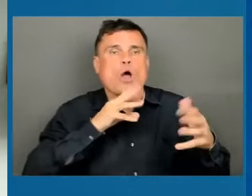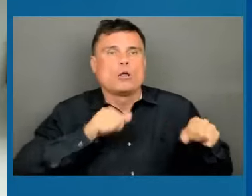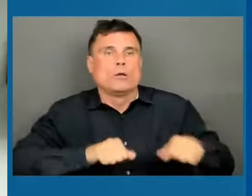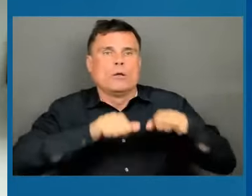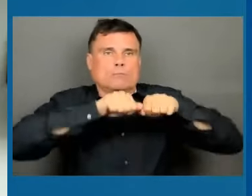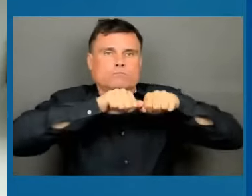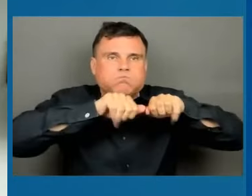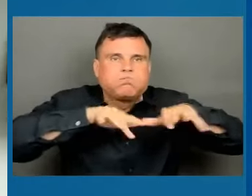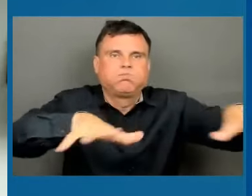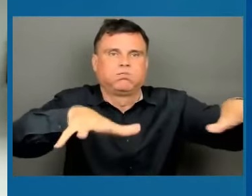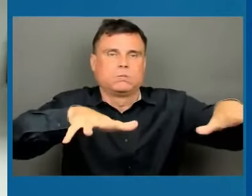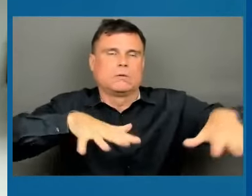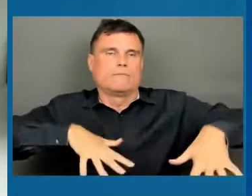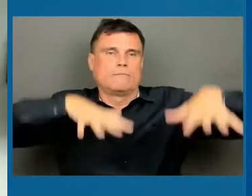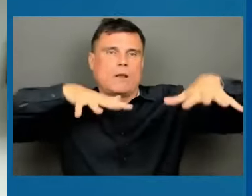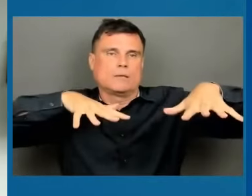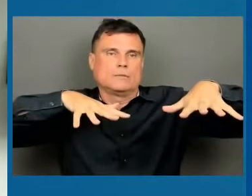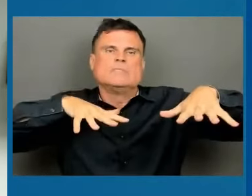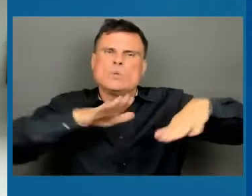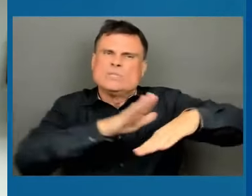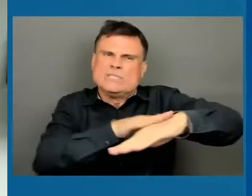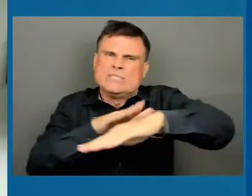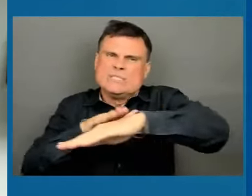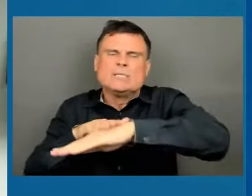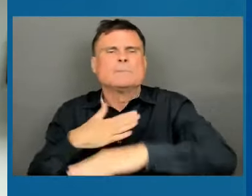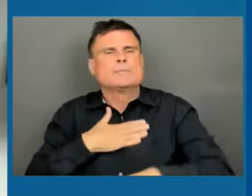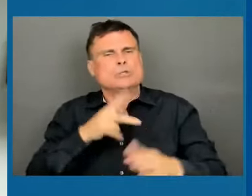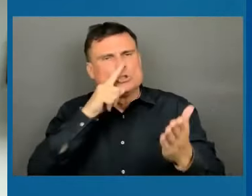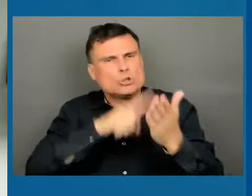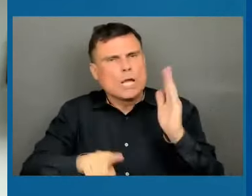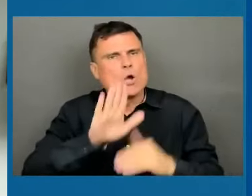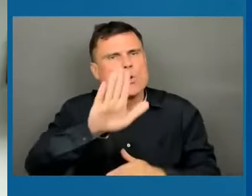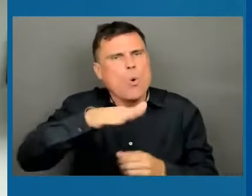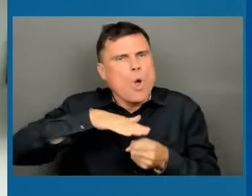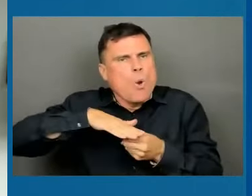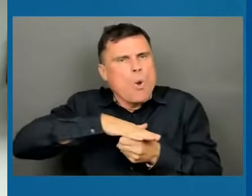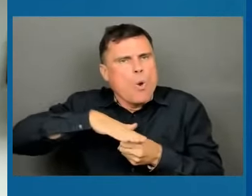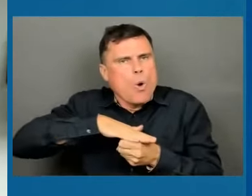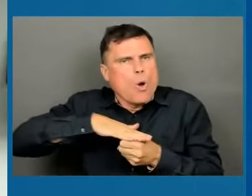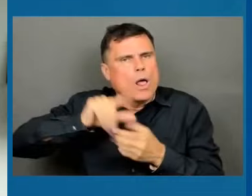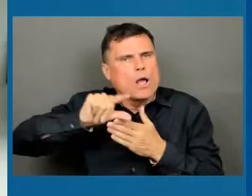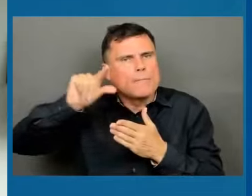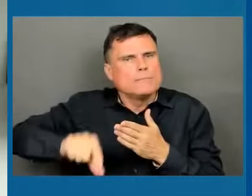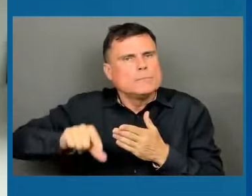local government especially if evacuation alerts or orders are